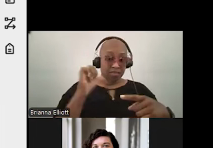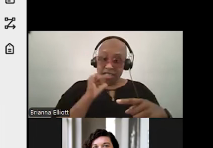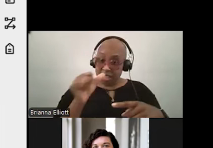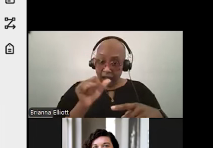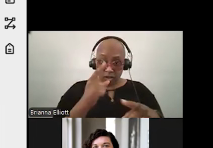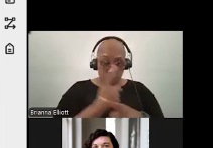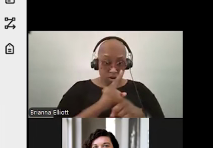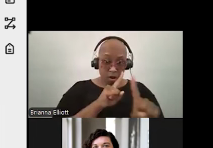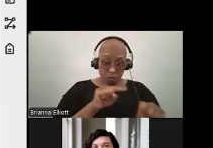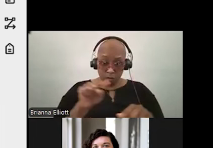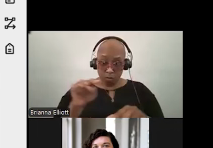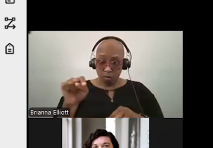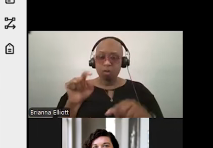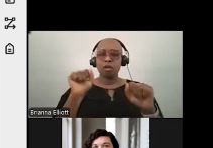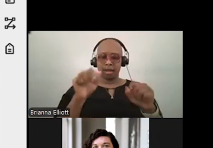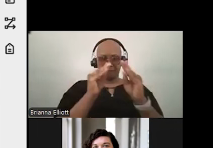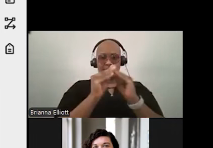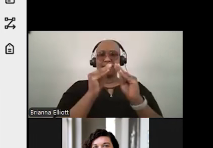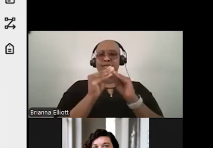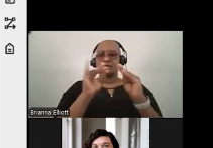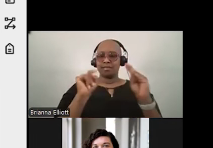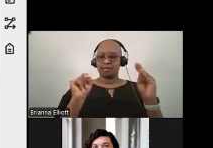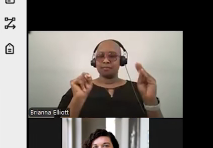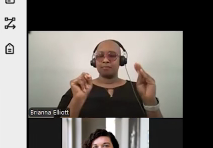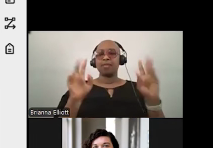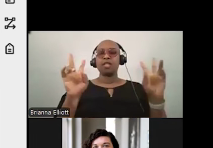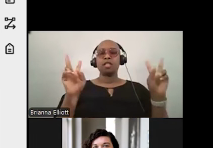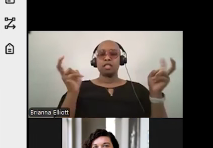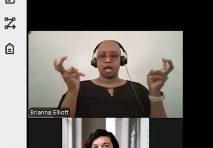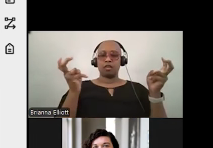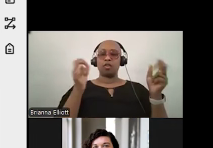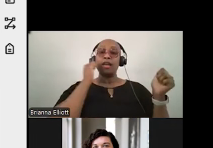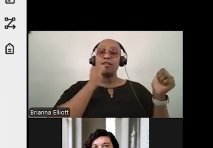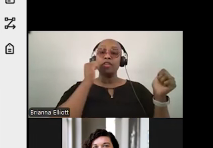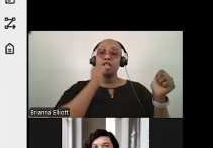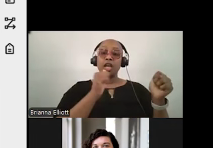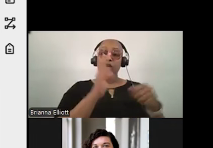that element and look here. It's saying that this title right here, everyday use is the problem. We